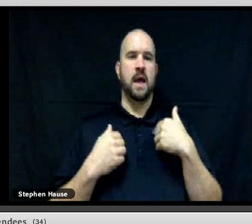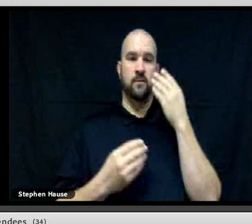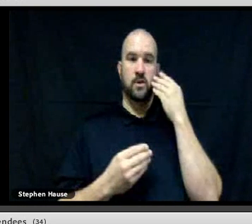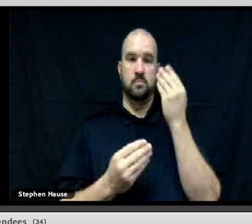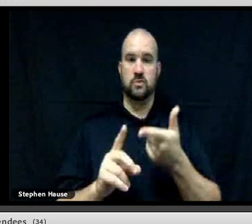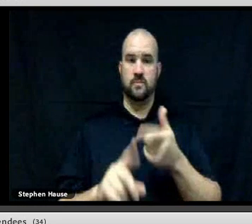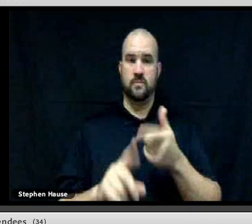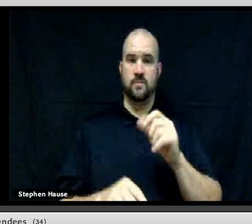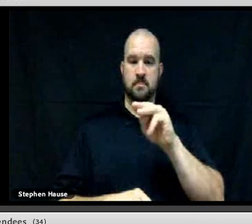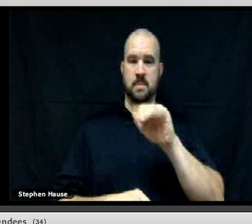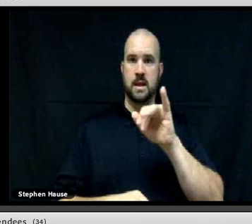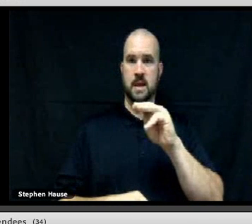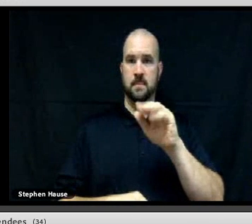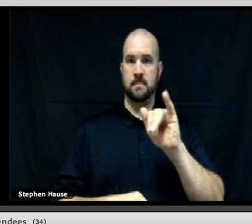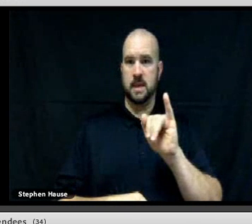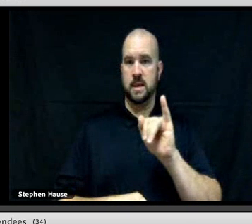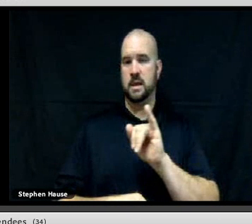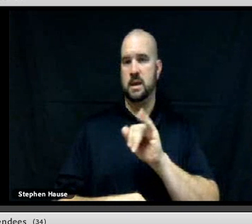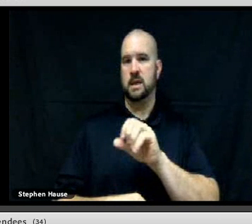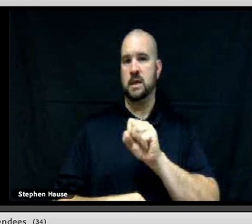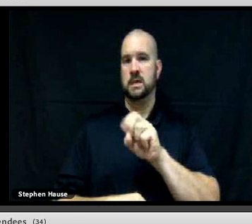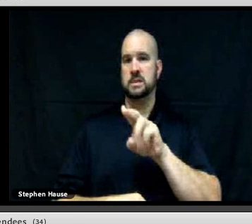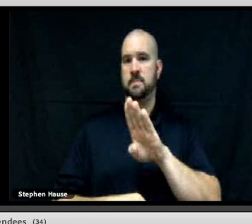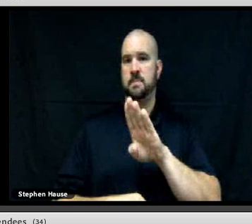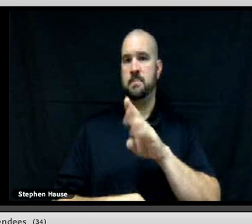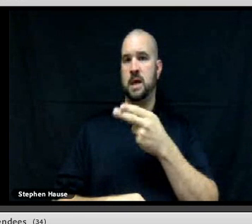and provide that to DPLA, as well, in that one package.